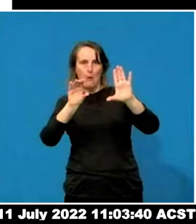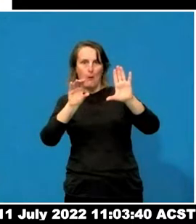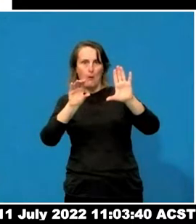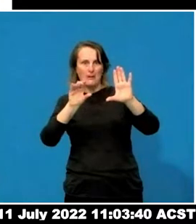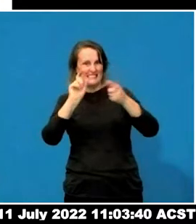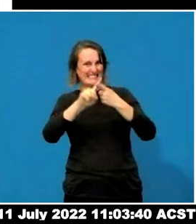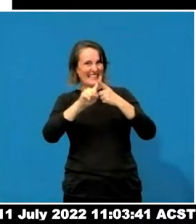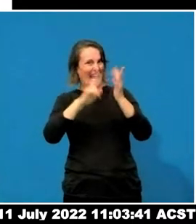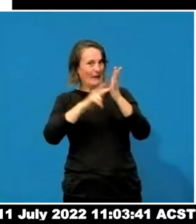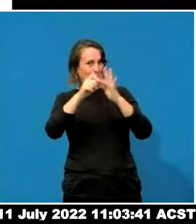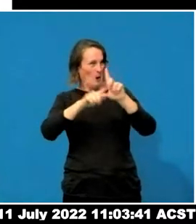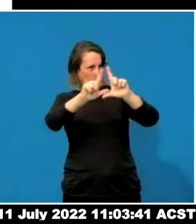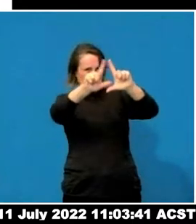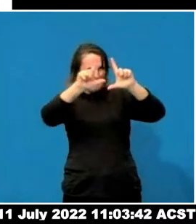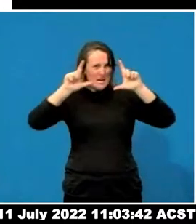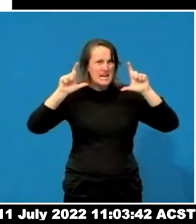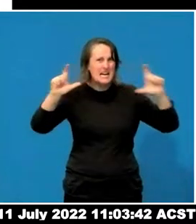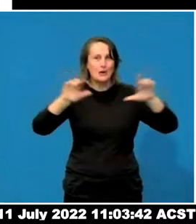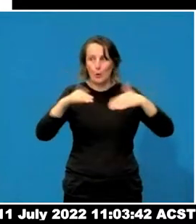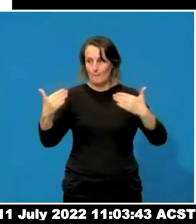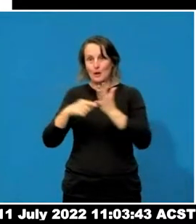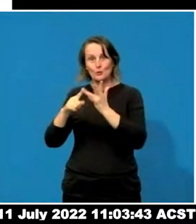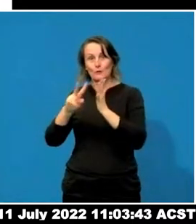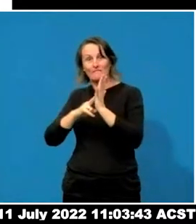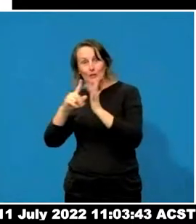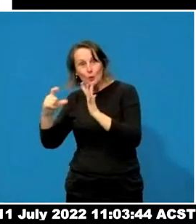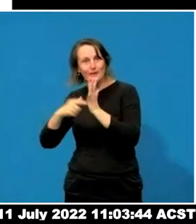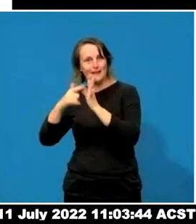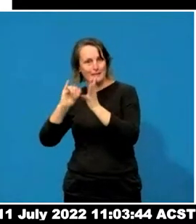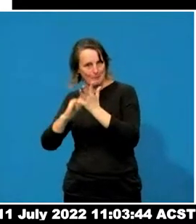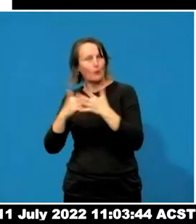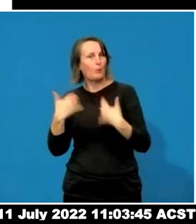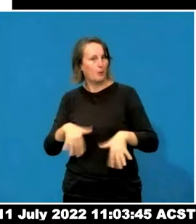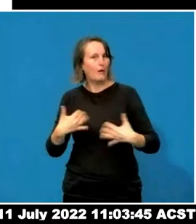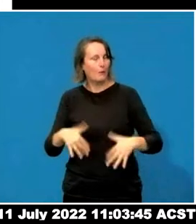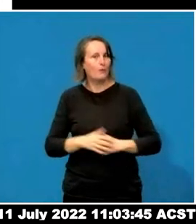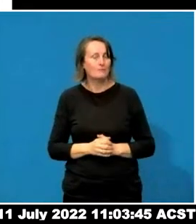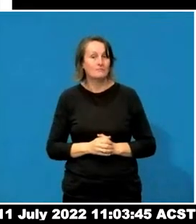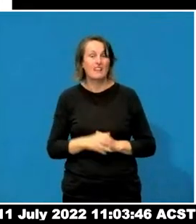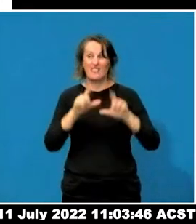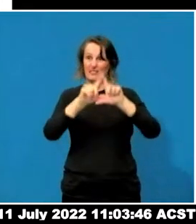The lands are located across Western Australia, South Australia, and the Northern